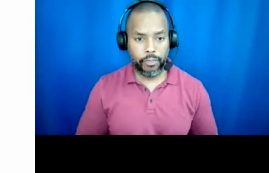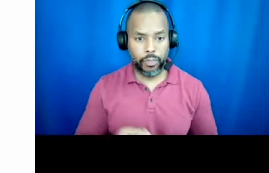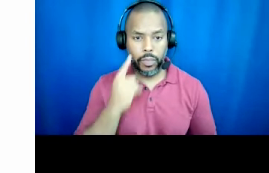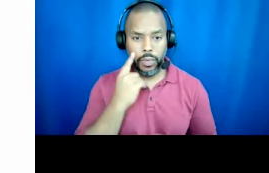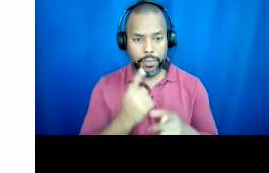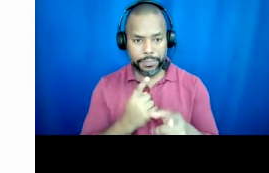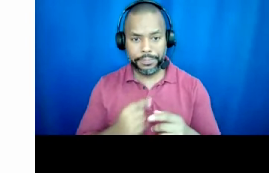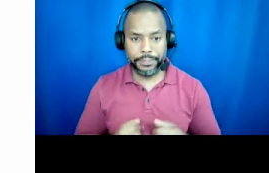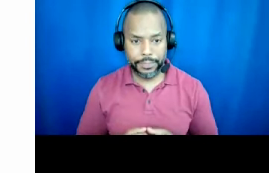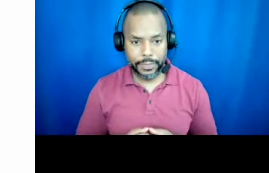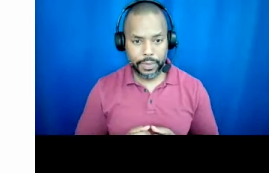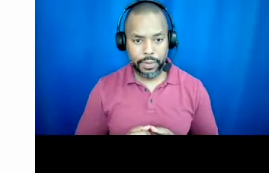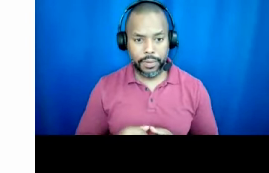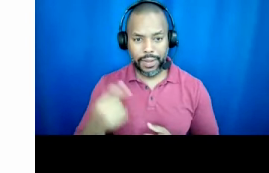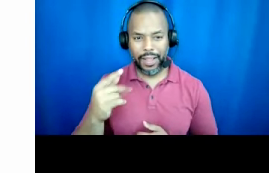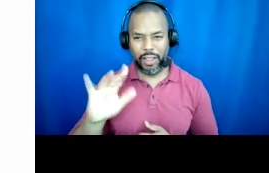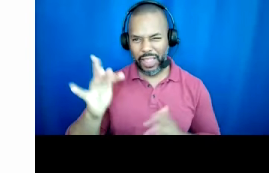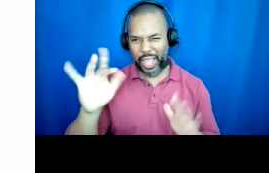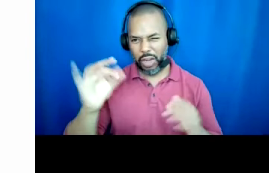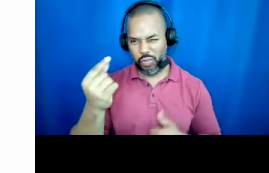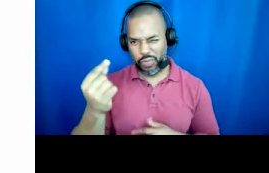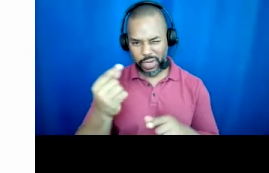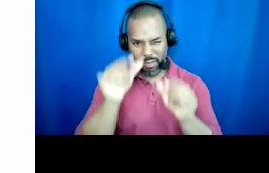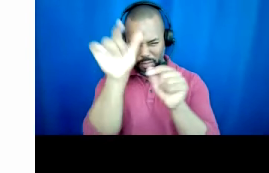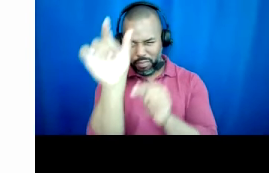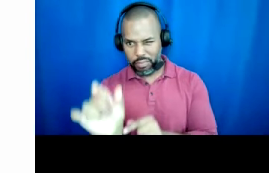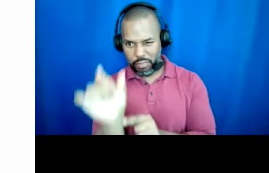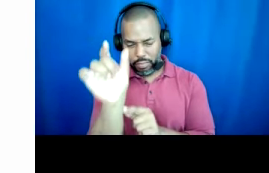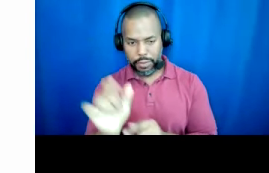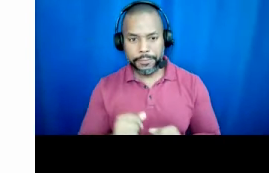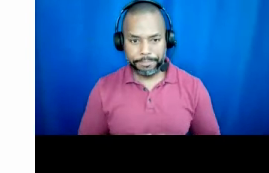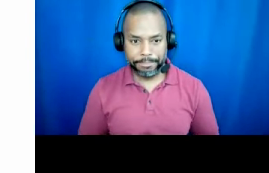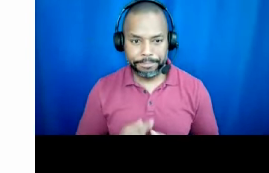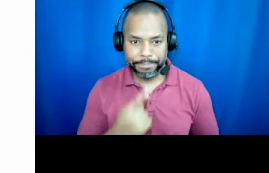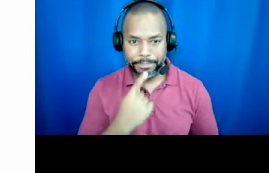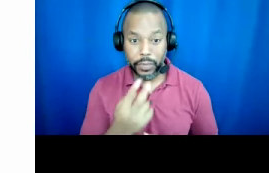entitled Resource Needs, which is a very important element.